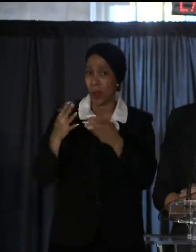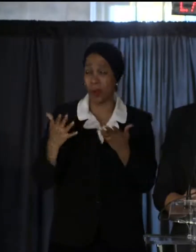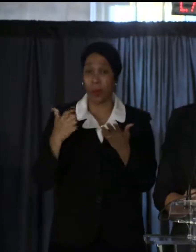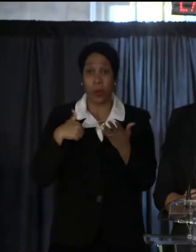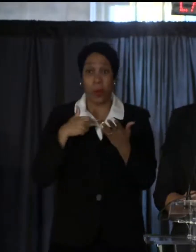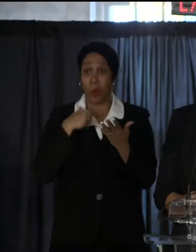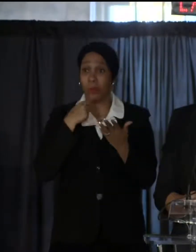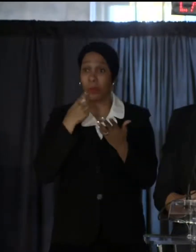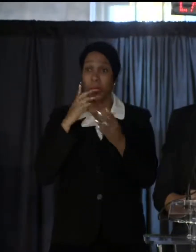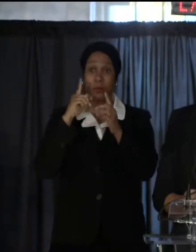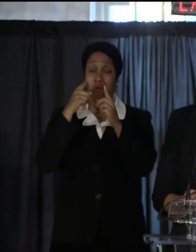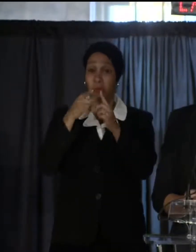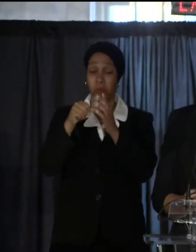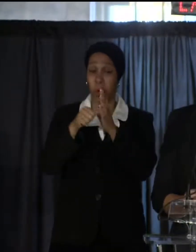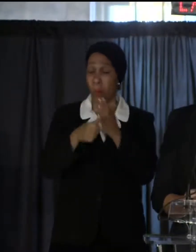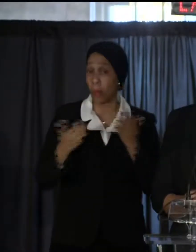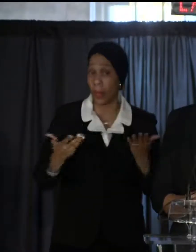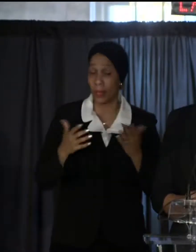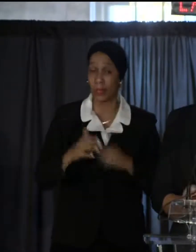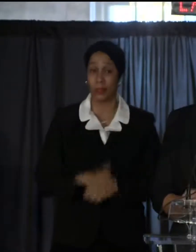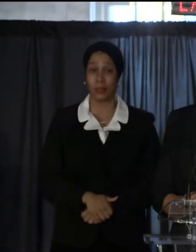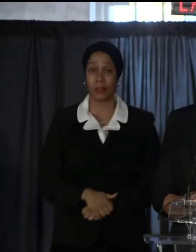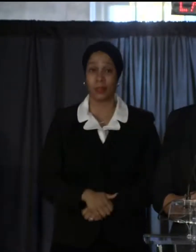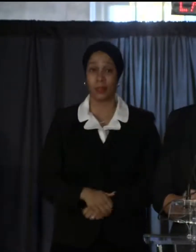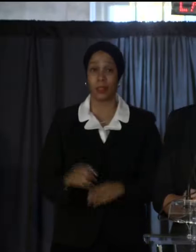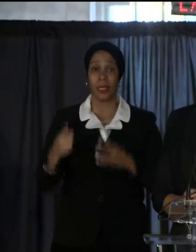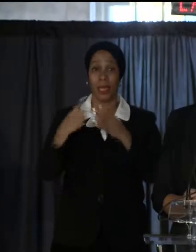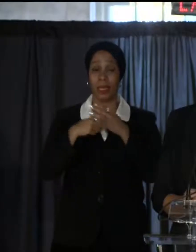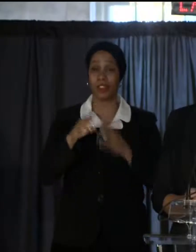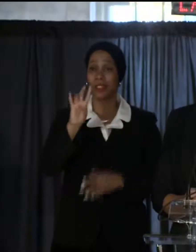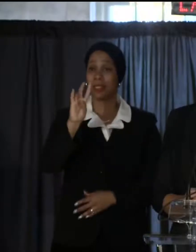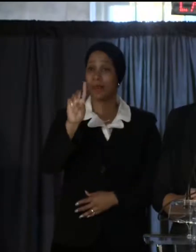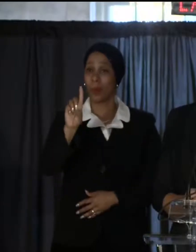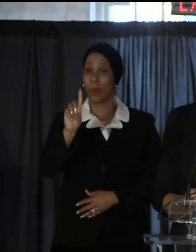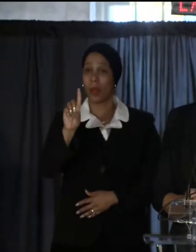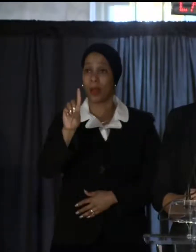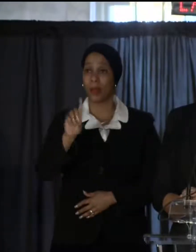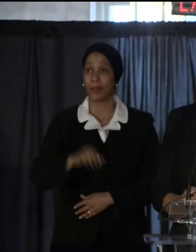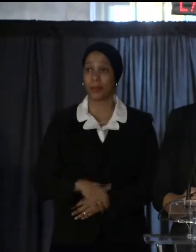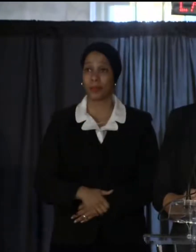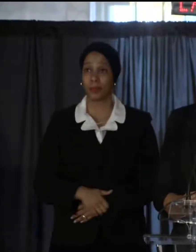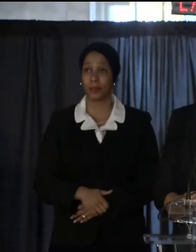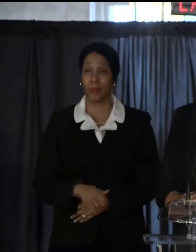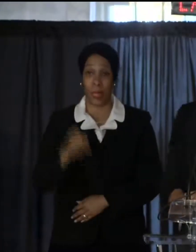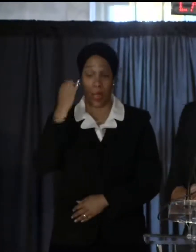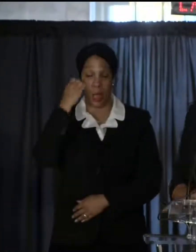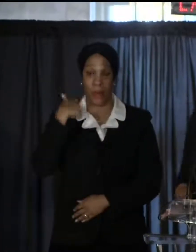SET AS OUR MARK, INITIATIVE 71. IF WE COULD GET MORE VOTES THAN